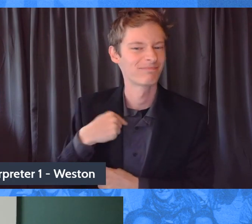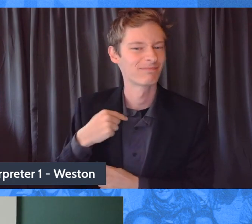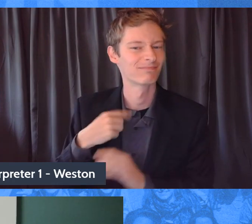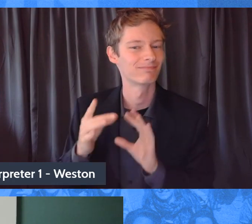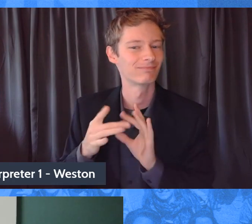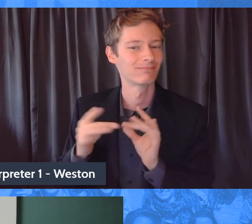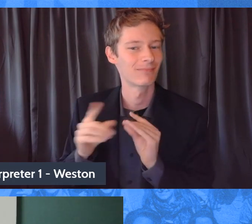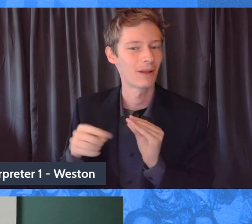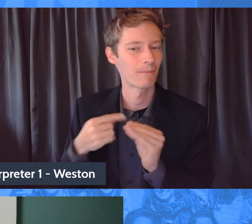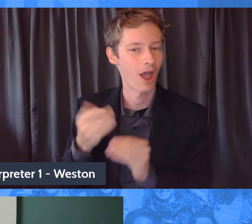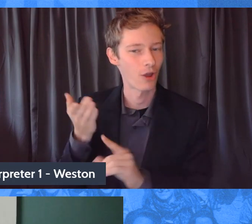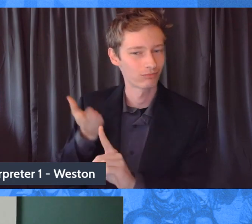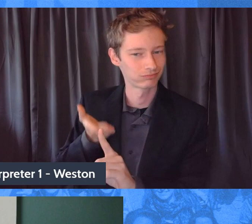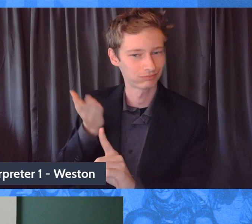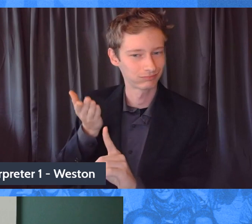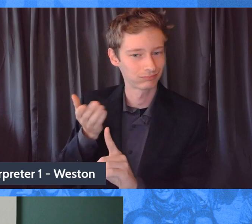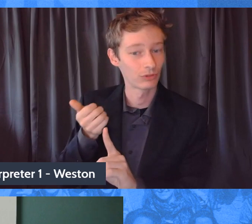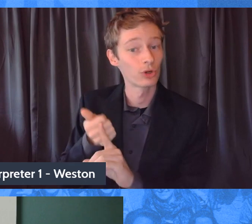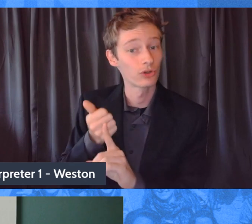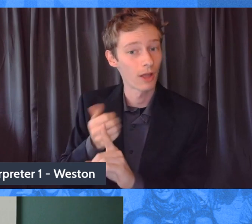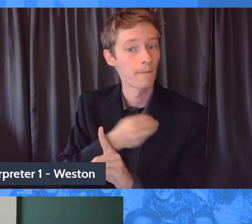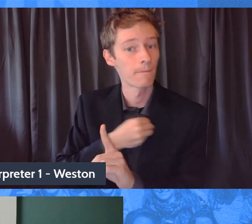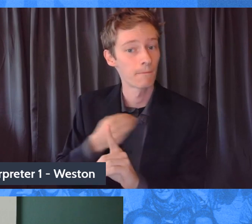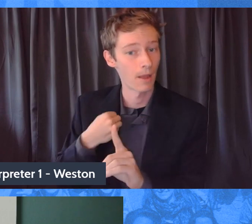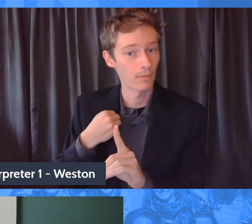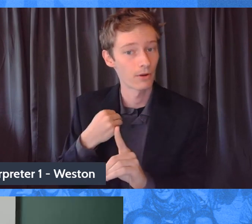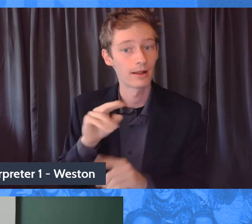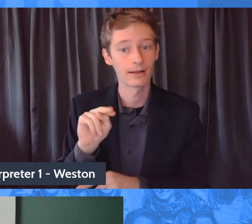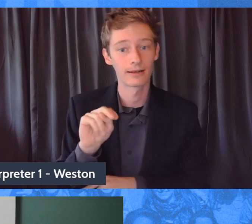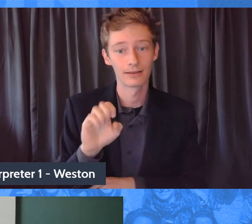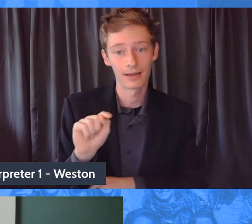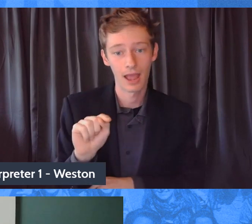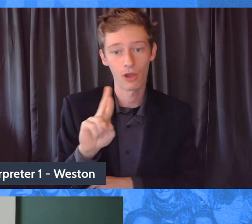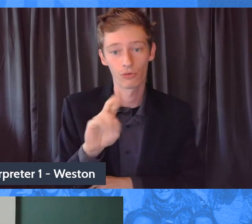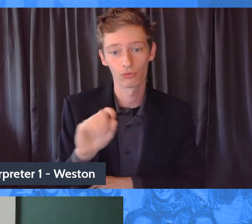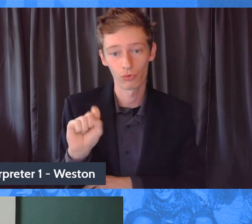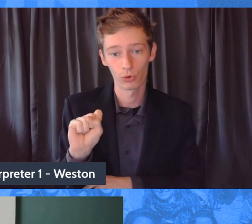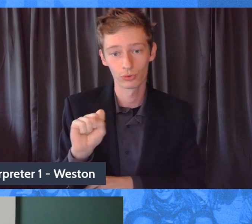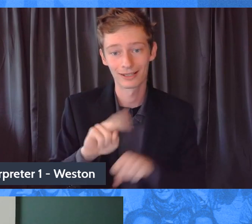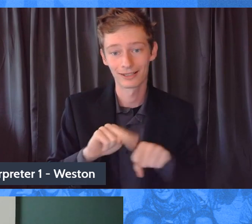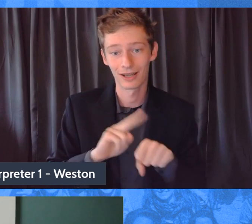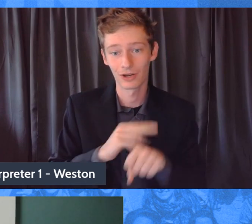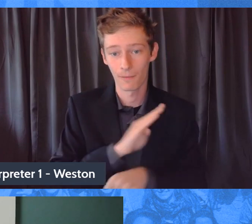Aimee is a member of the Netroots Nation board, but she's also a writer, a Democratic innovator,